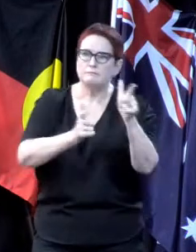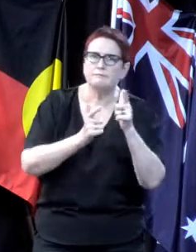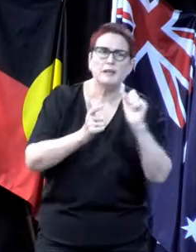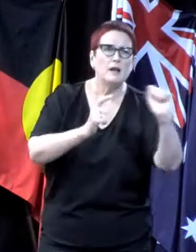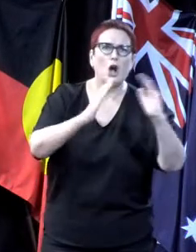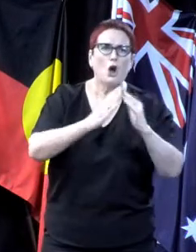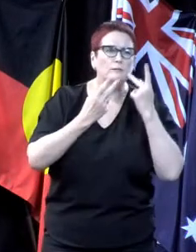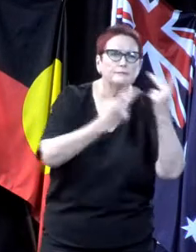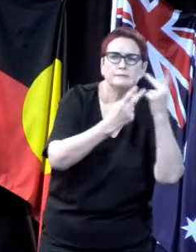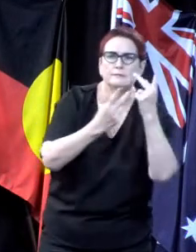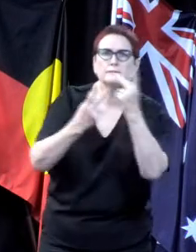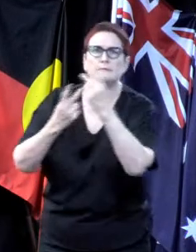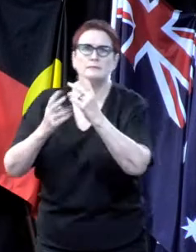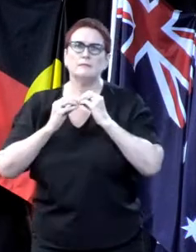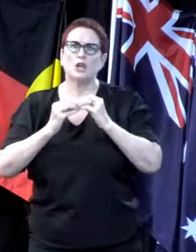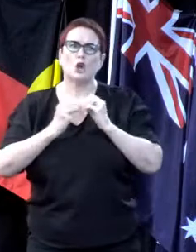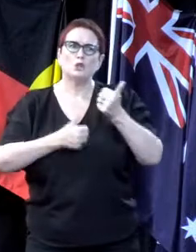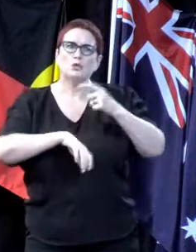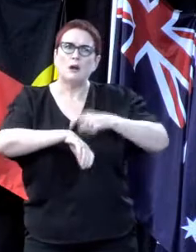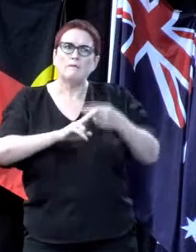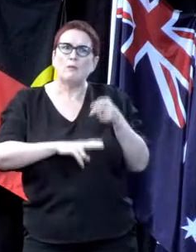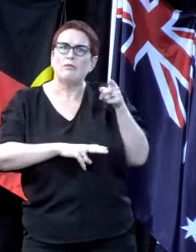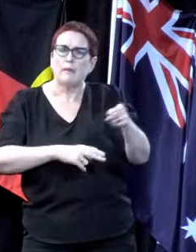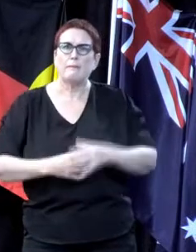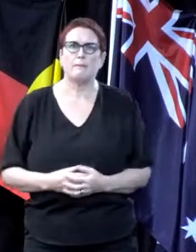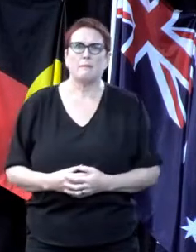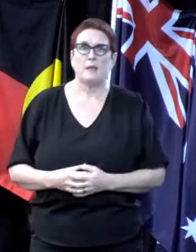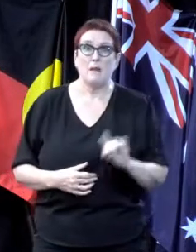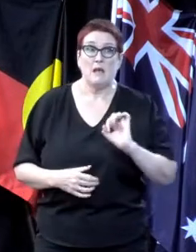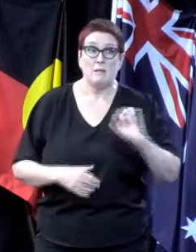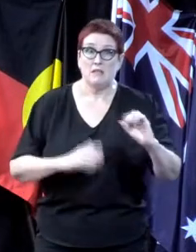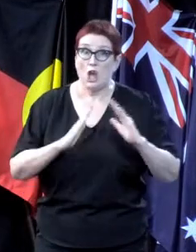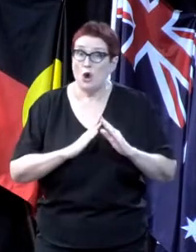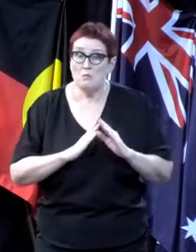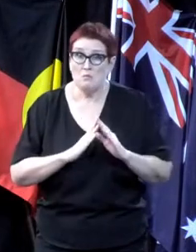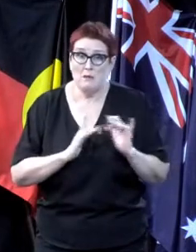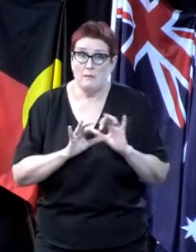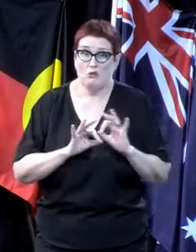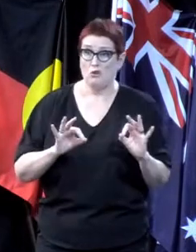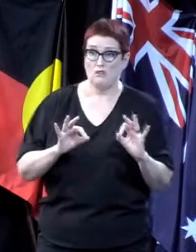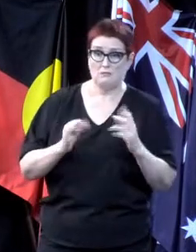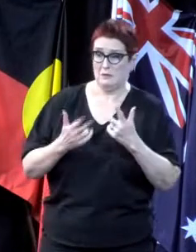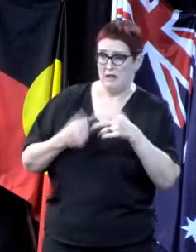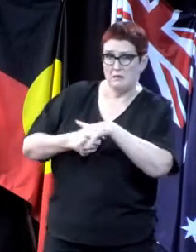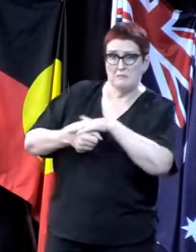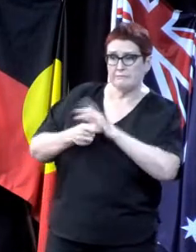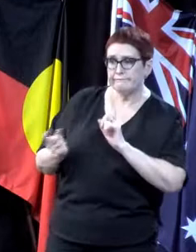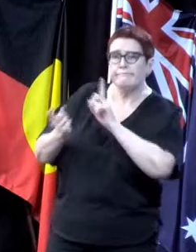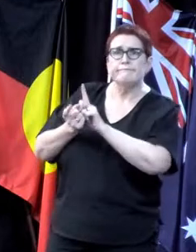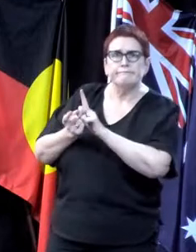which is negotiated wherever that would be. It may not be at the home. It might be in other arranged areas, as well.